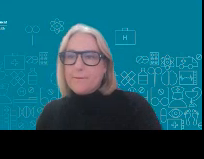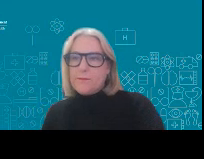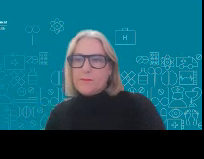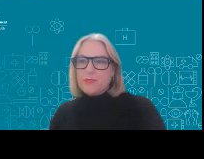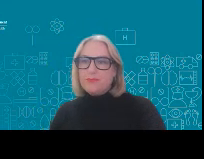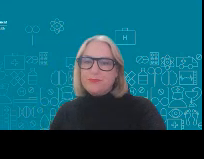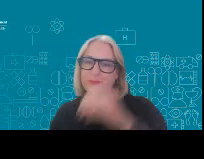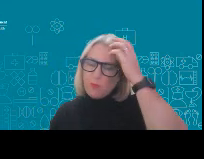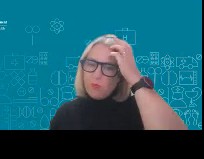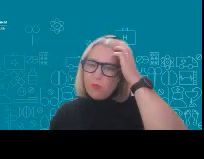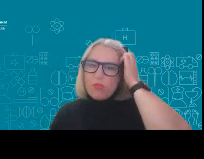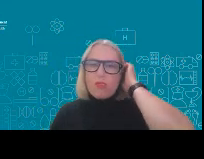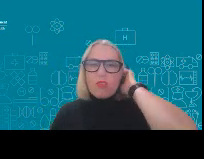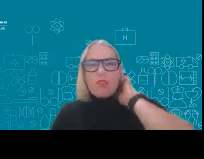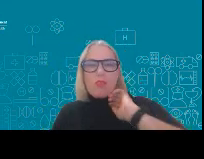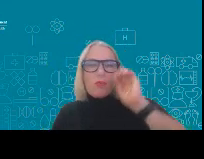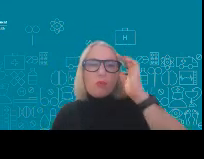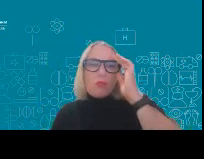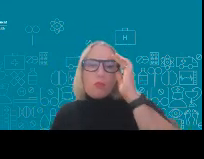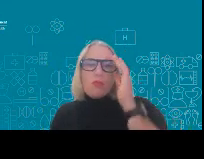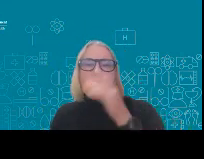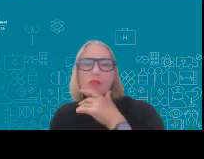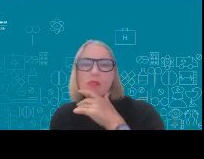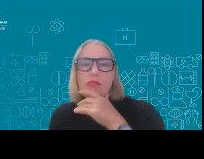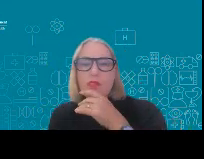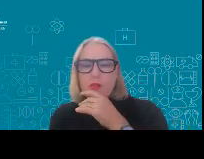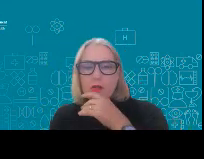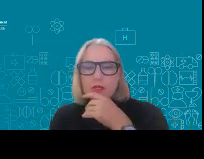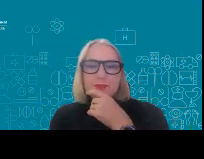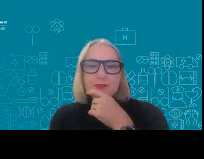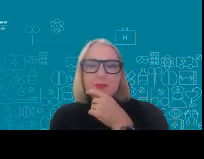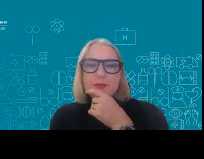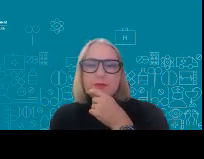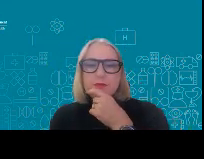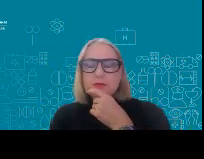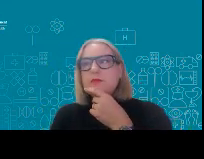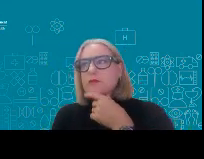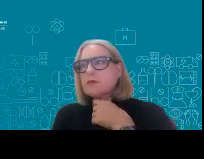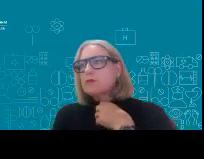And we'll no doubt come back to you on a further webinar to let you know the outcomes of that pilot.